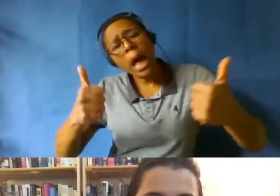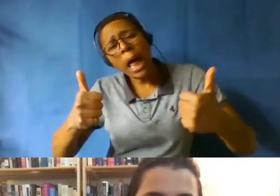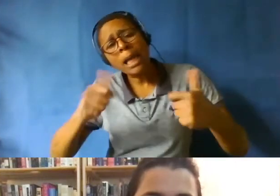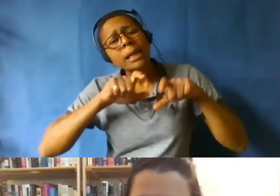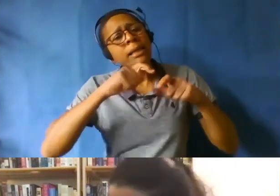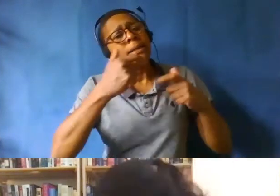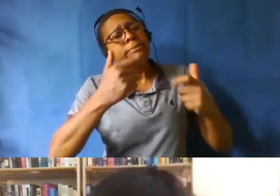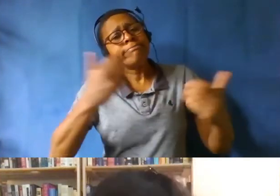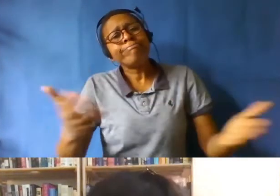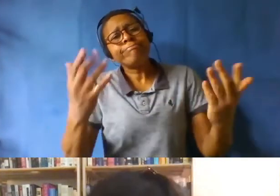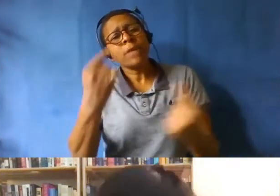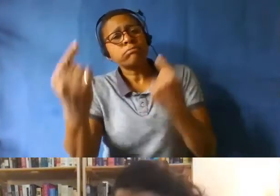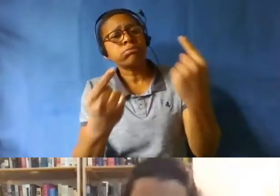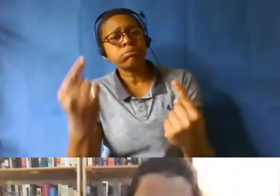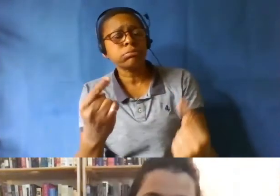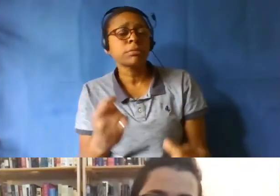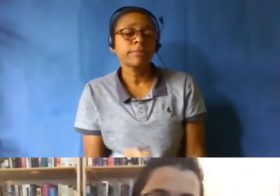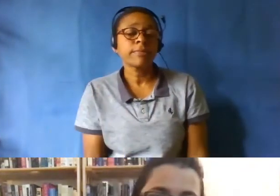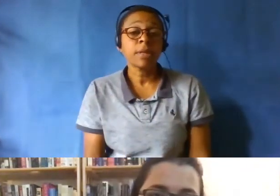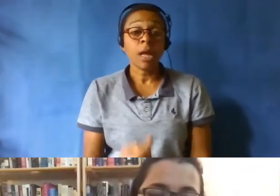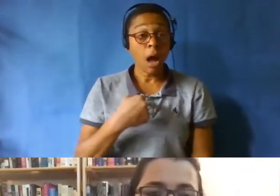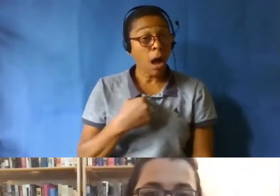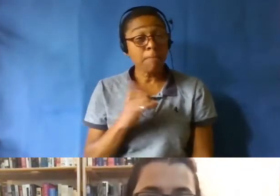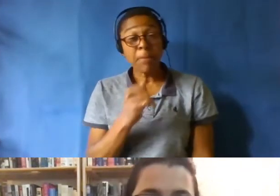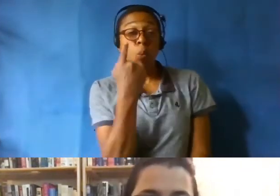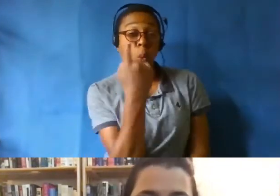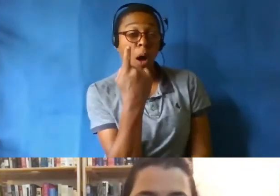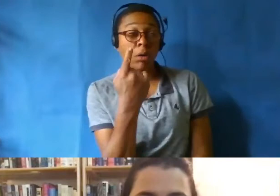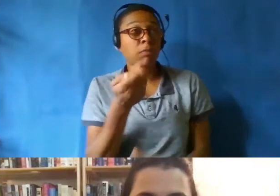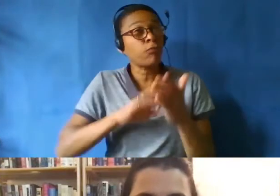women of color teachers in my department one of I don't know three maybe in a